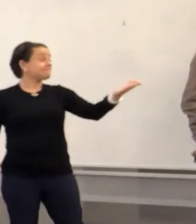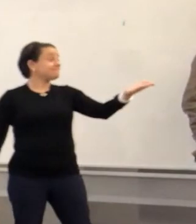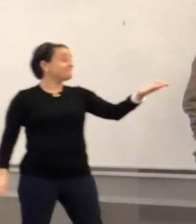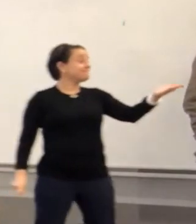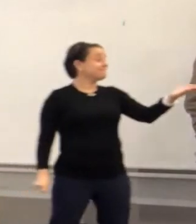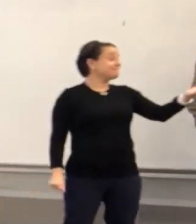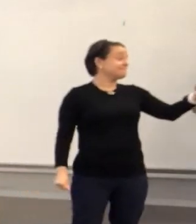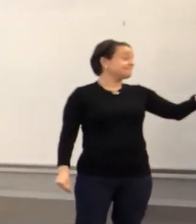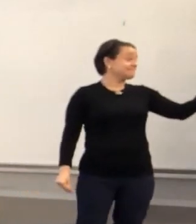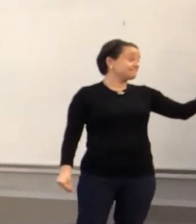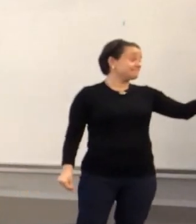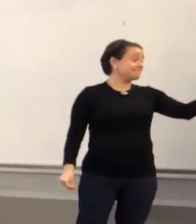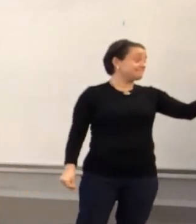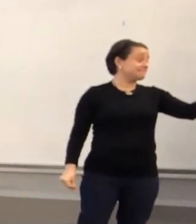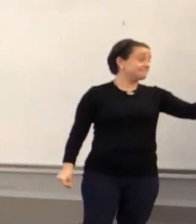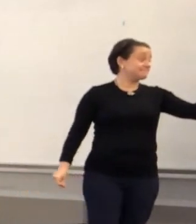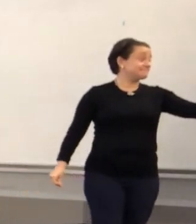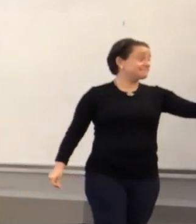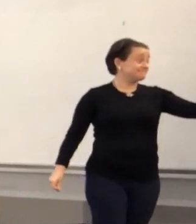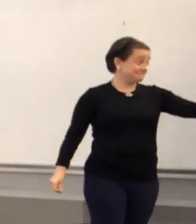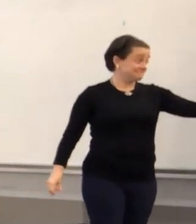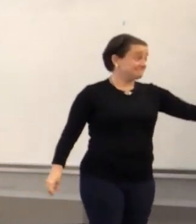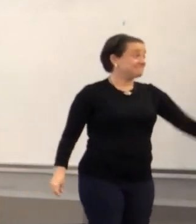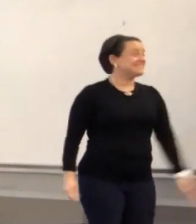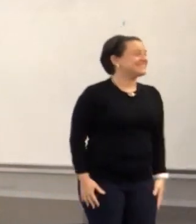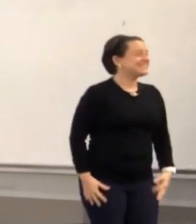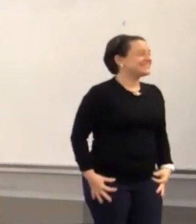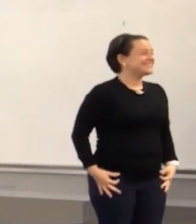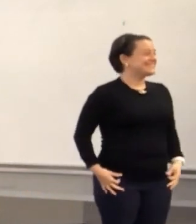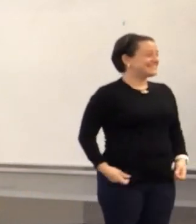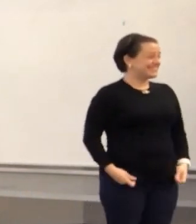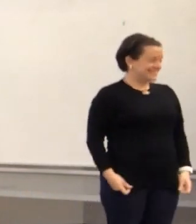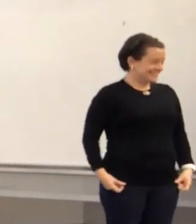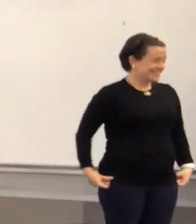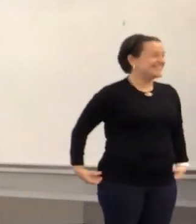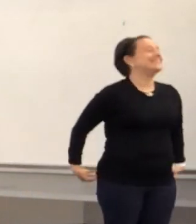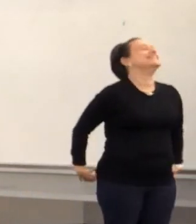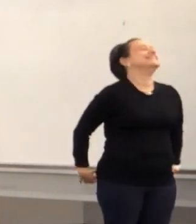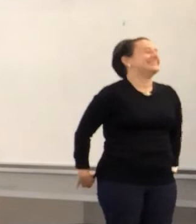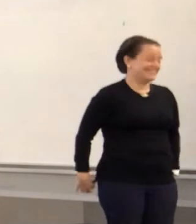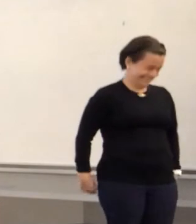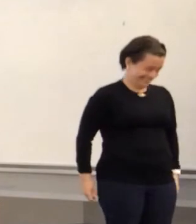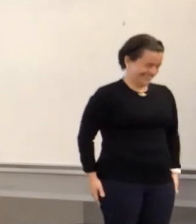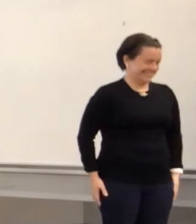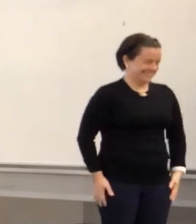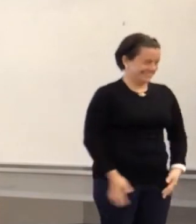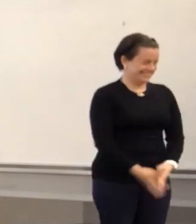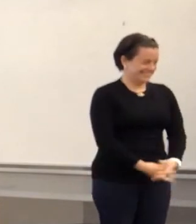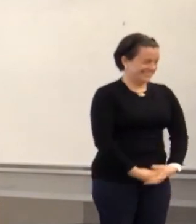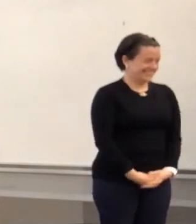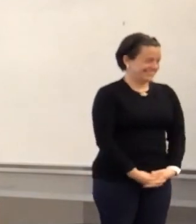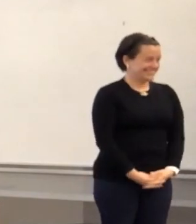[Woman] And, Robert, just remember (mumbles) our congressional relationships, we have many of them.